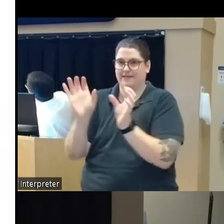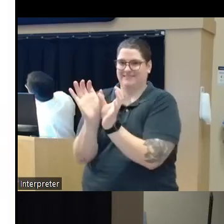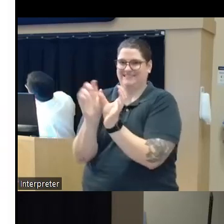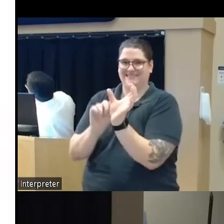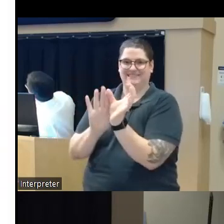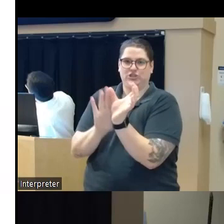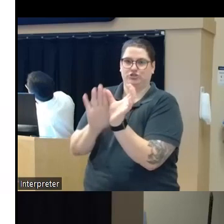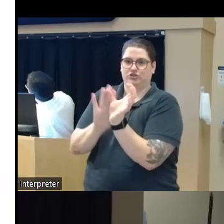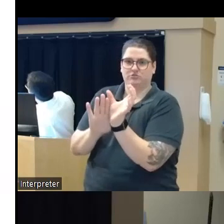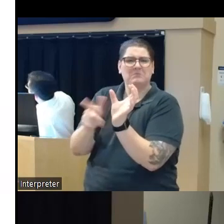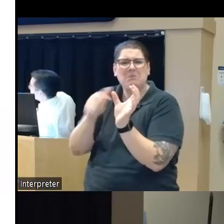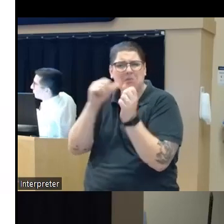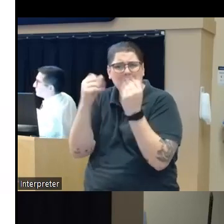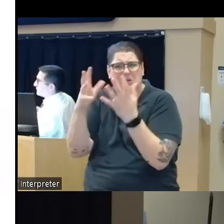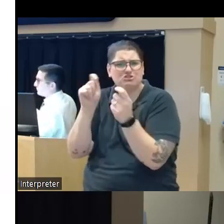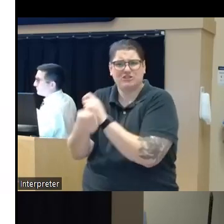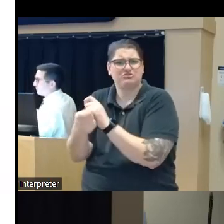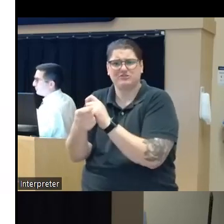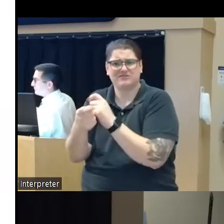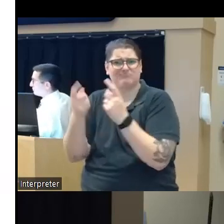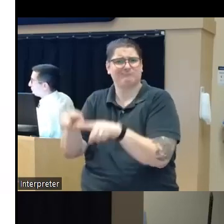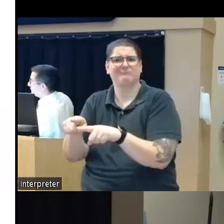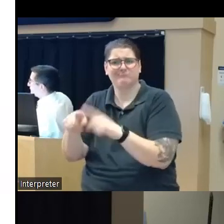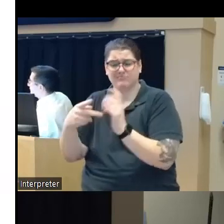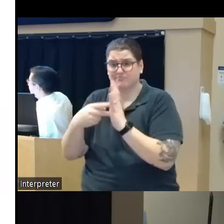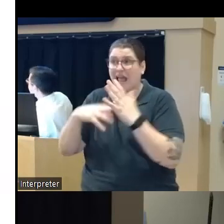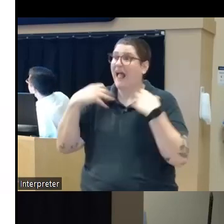there aren't a lot of changes that are reported so in healthy people the visual cortex you know